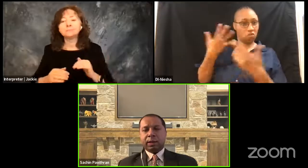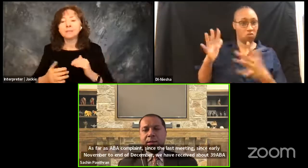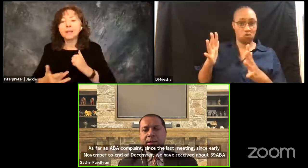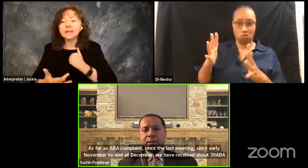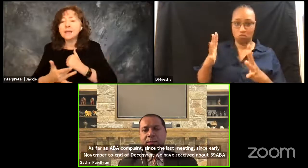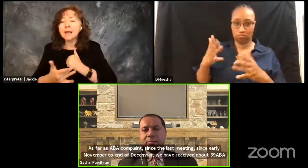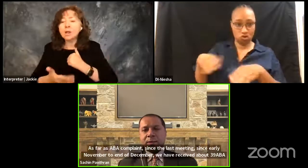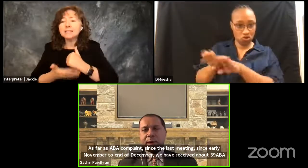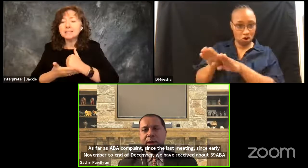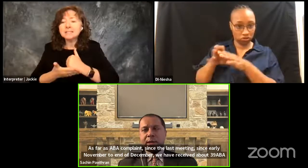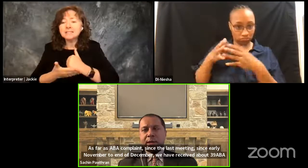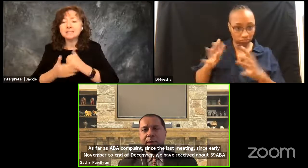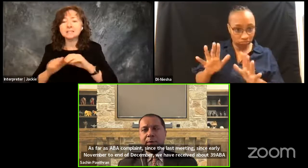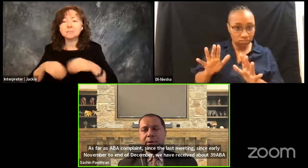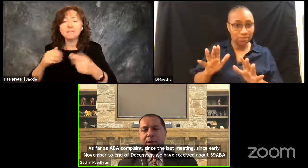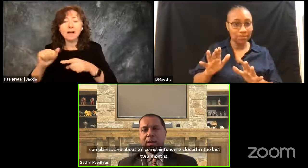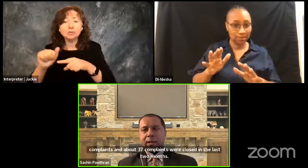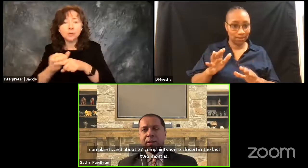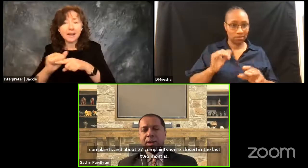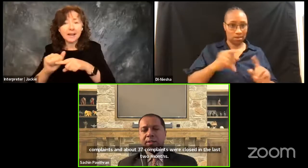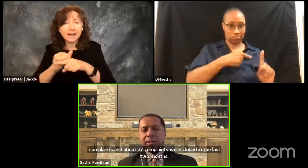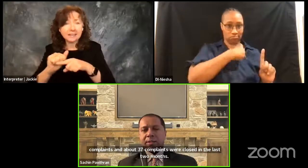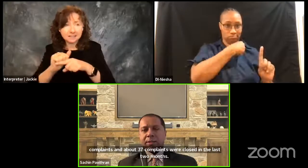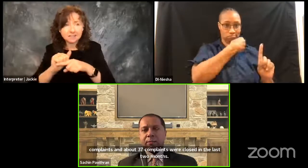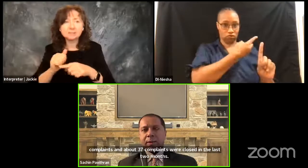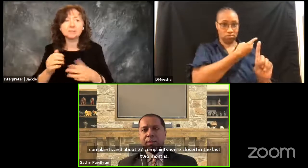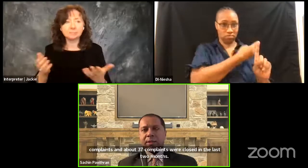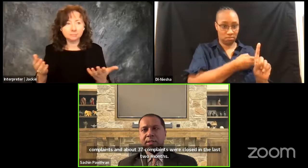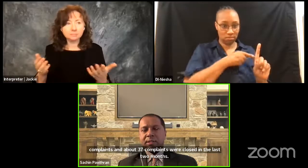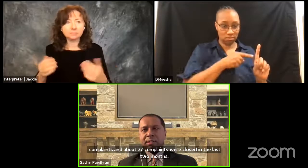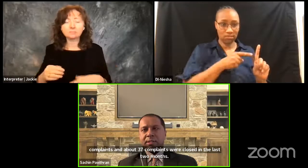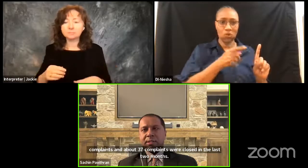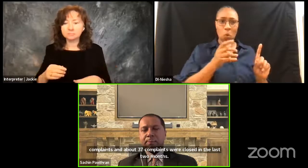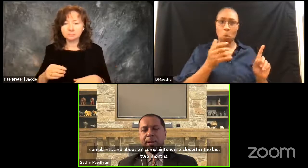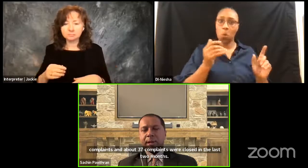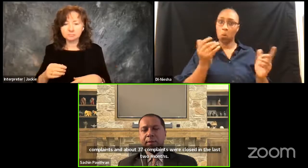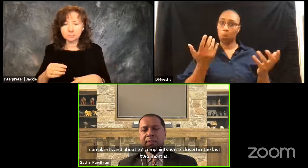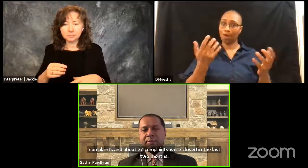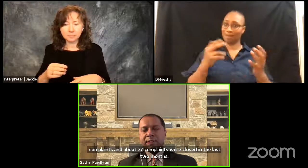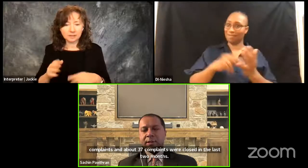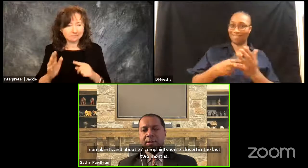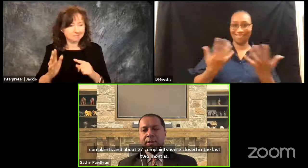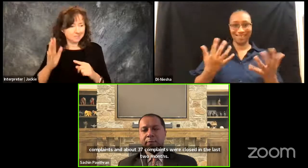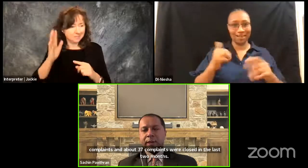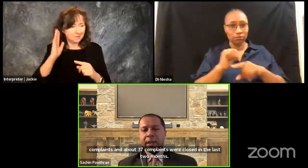We continue to provide technical assistance, since the beginning of this fiscal year, we